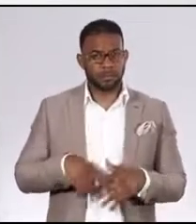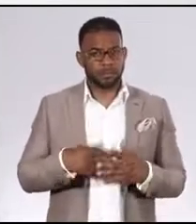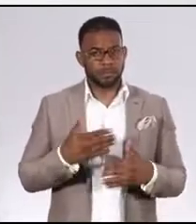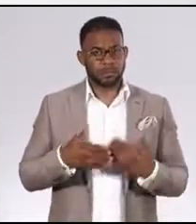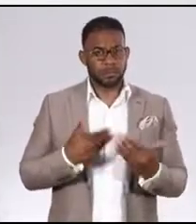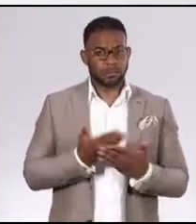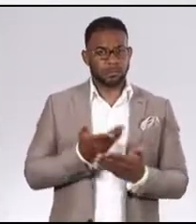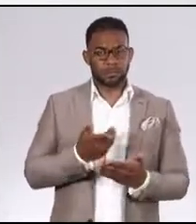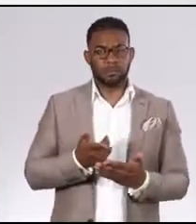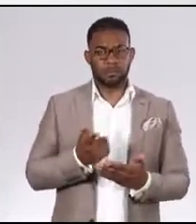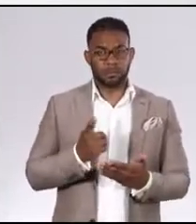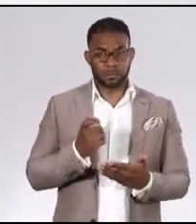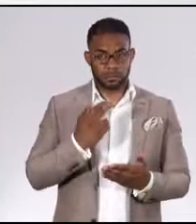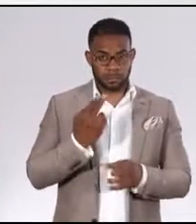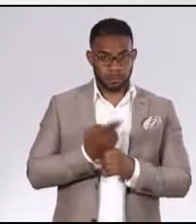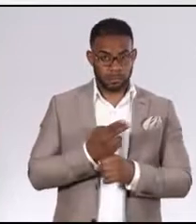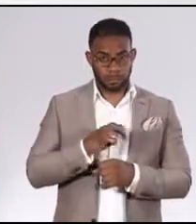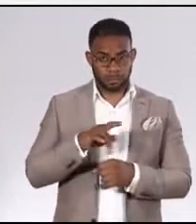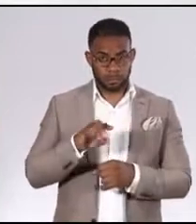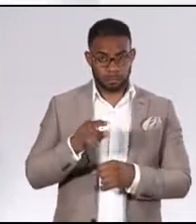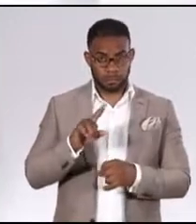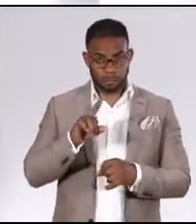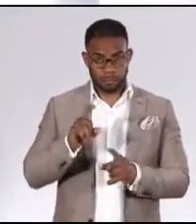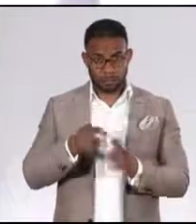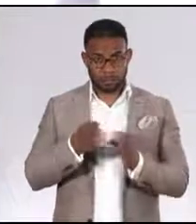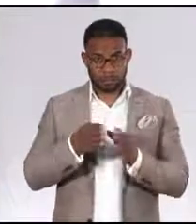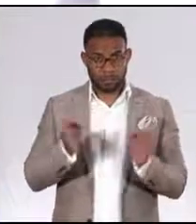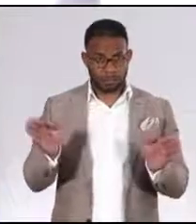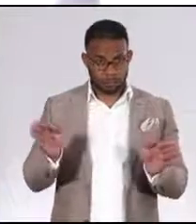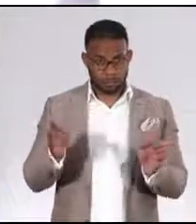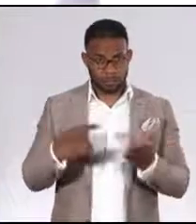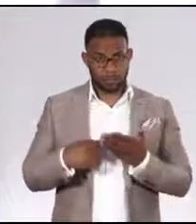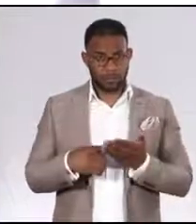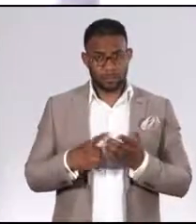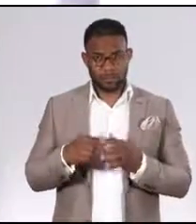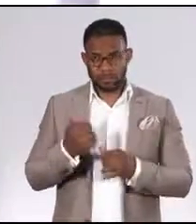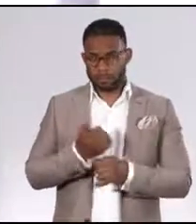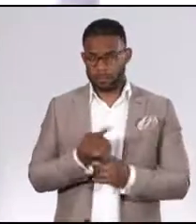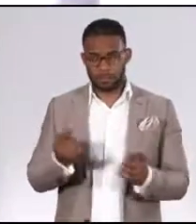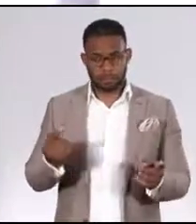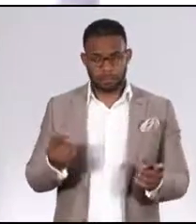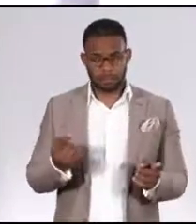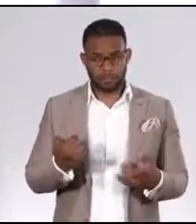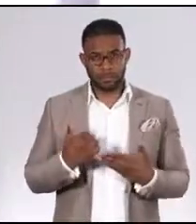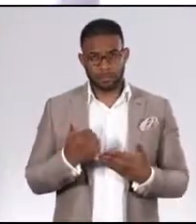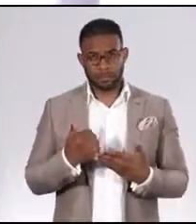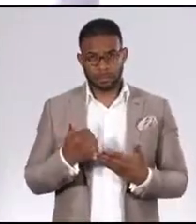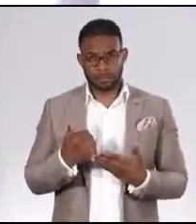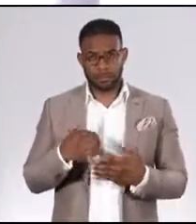and We're gonna use these polling questions to broaden the discussion to everyone and help aid in the discussion.